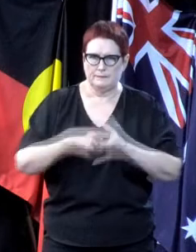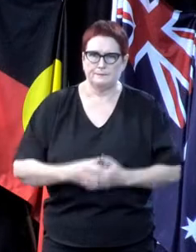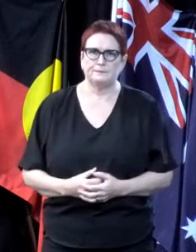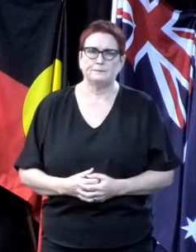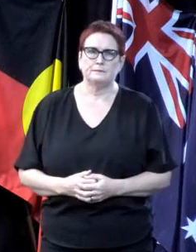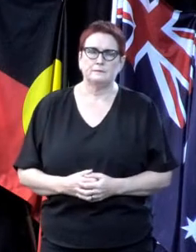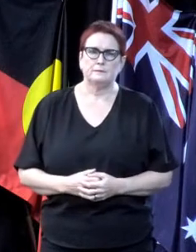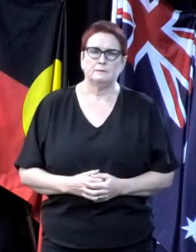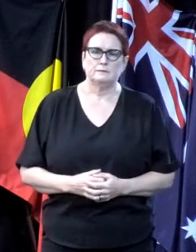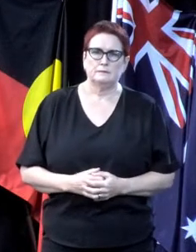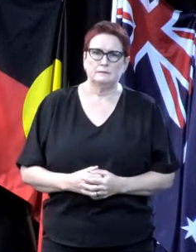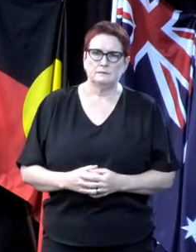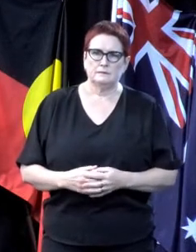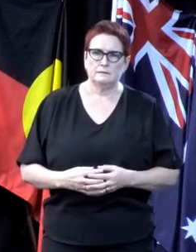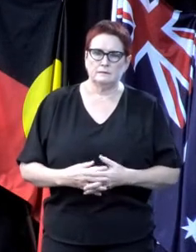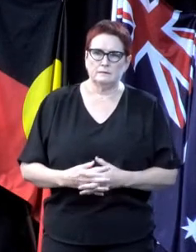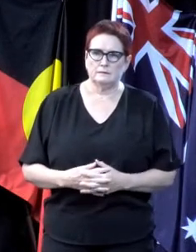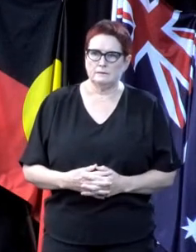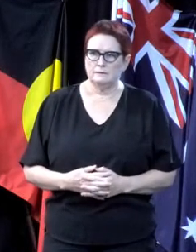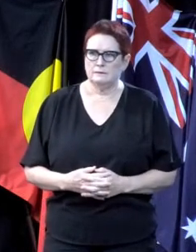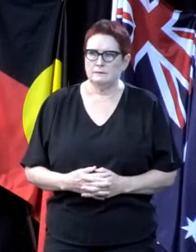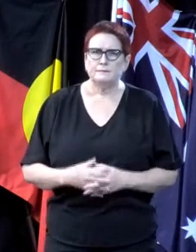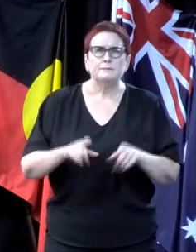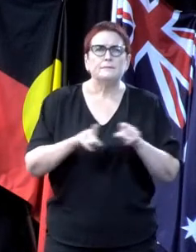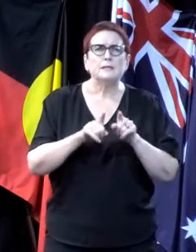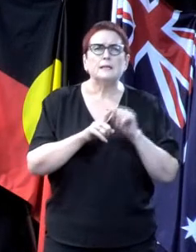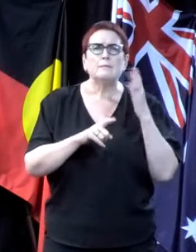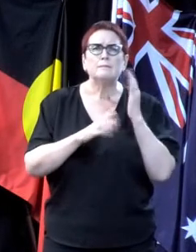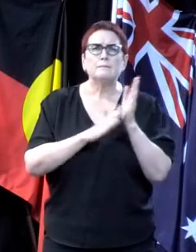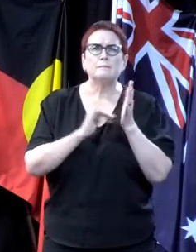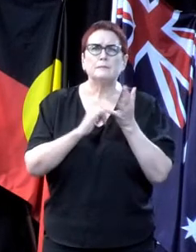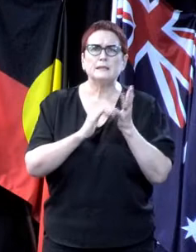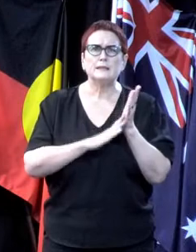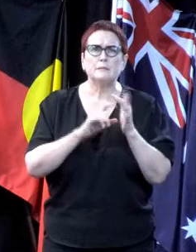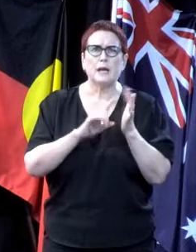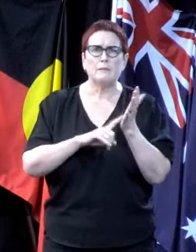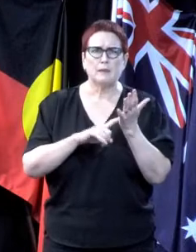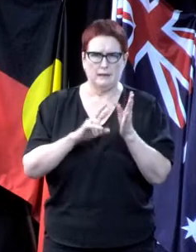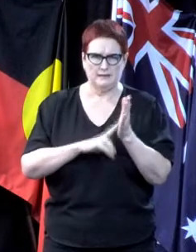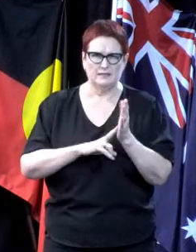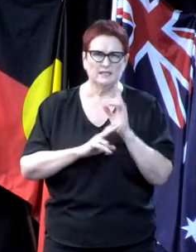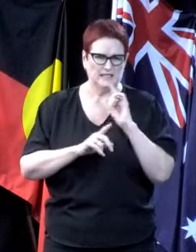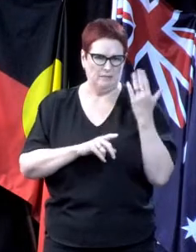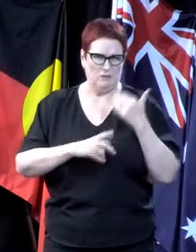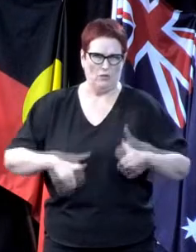as Ms. McMillan acknowledged for the state, that we are in its infancy in terms of inclusive policy.